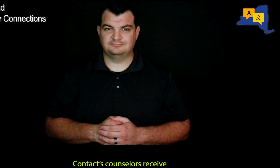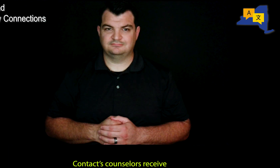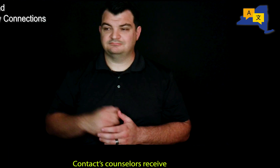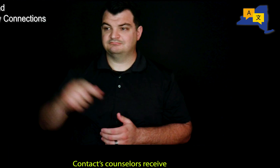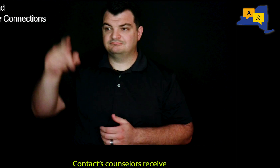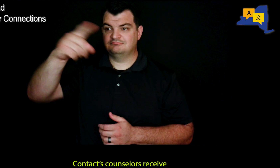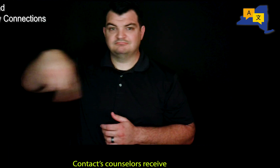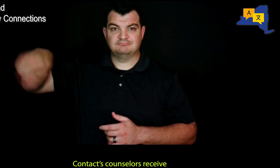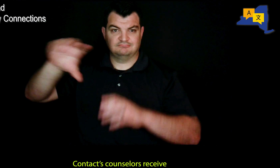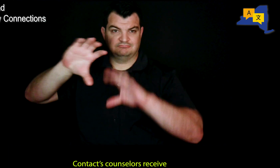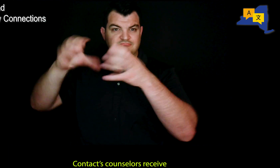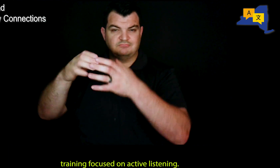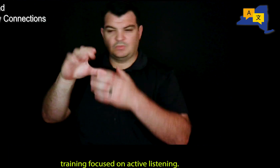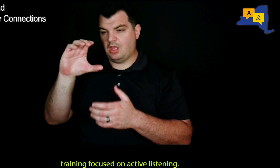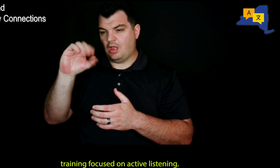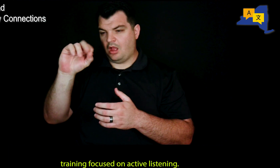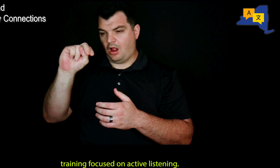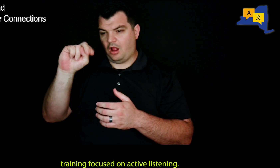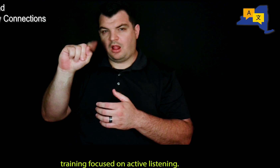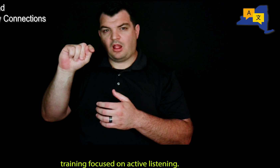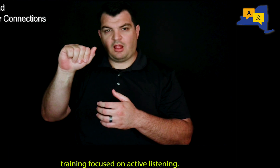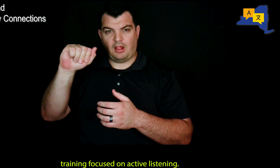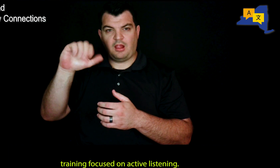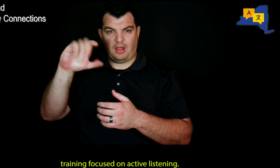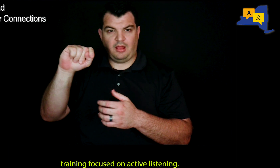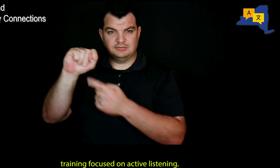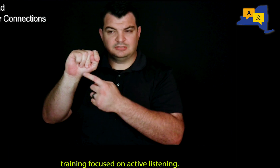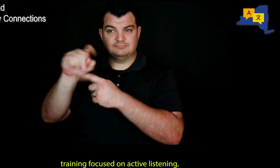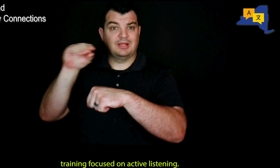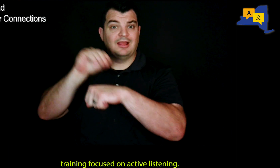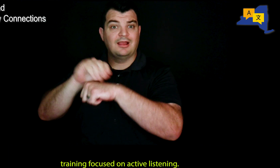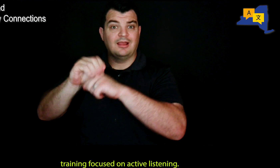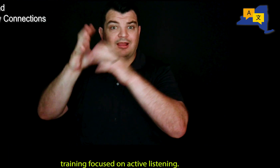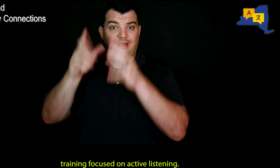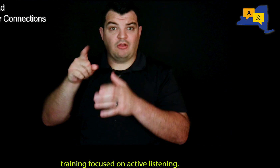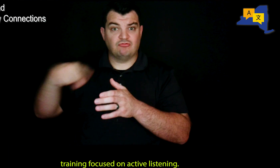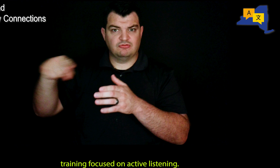Contact’s counselors receive training focused on active listening.